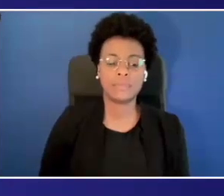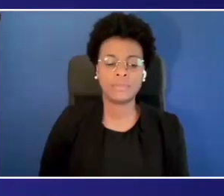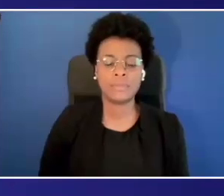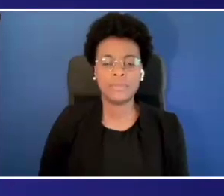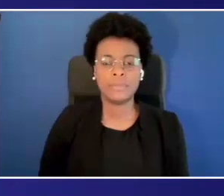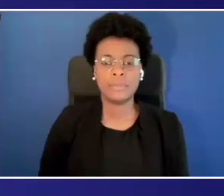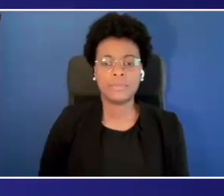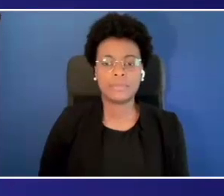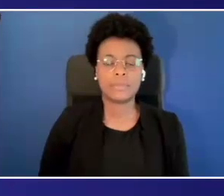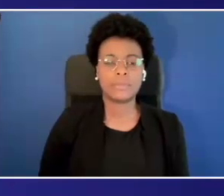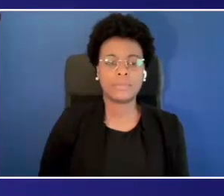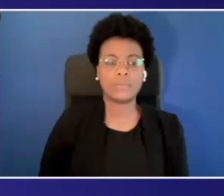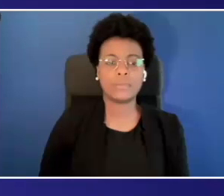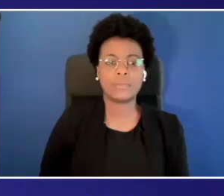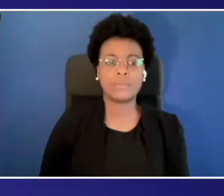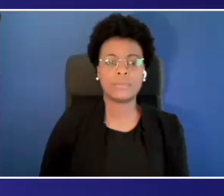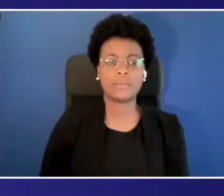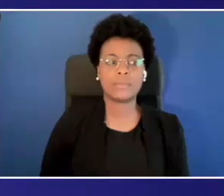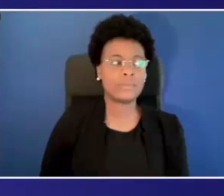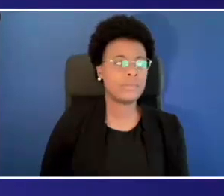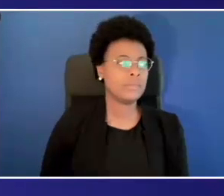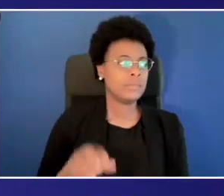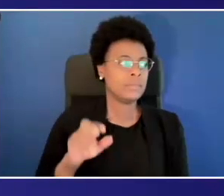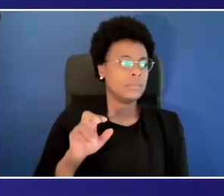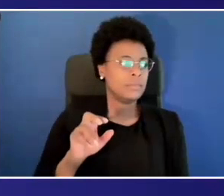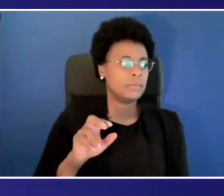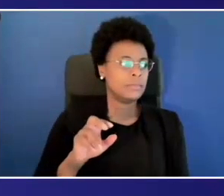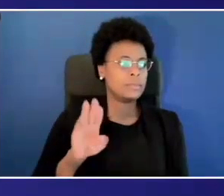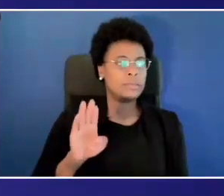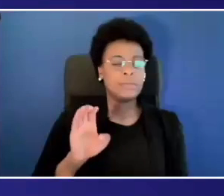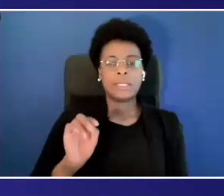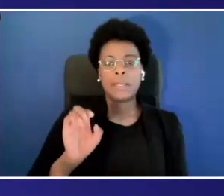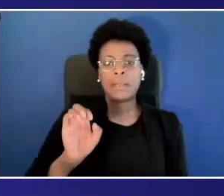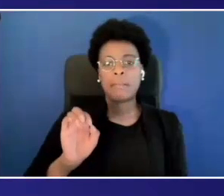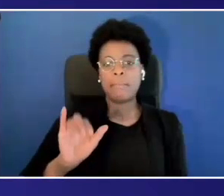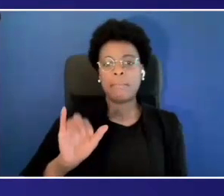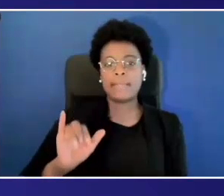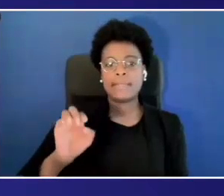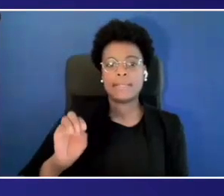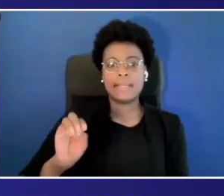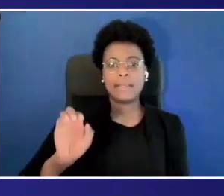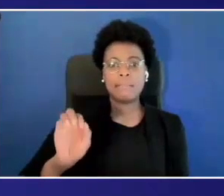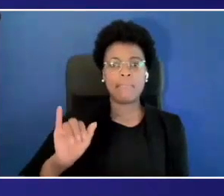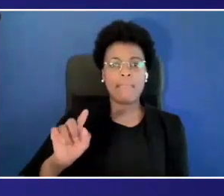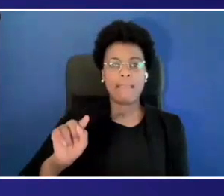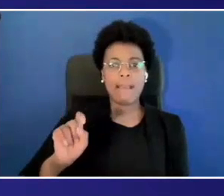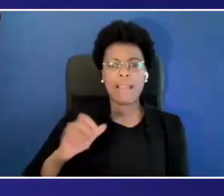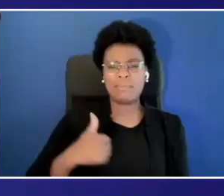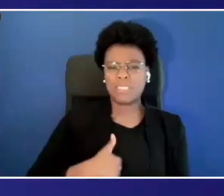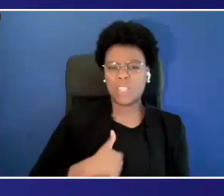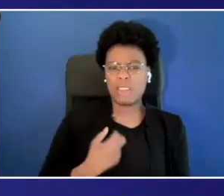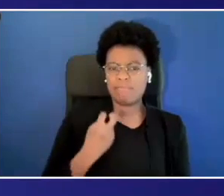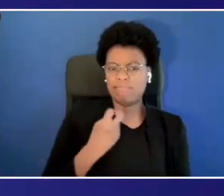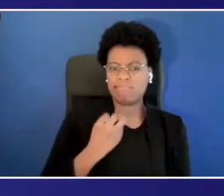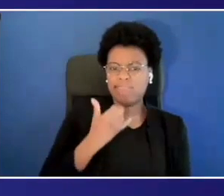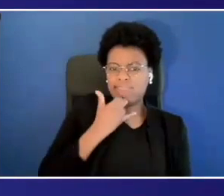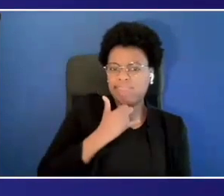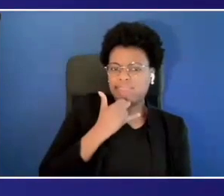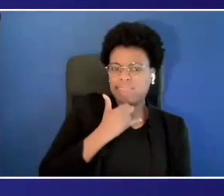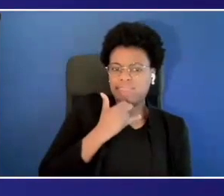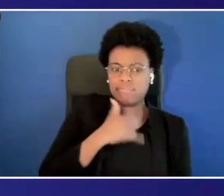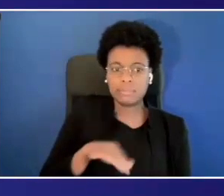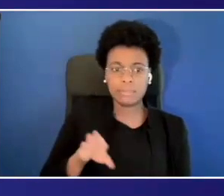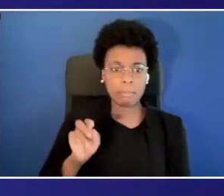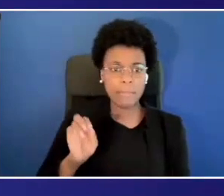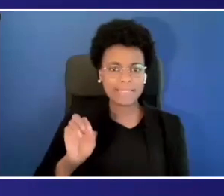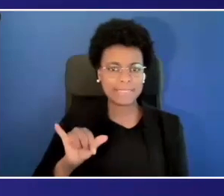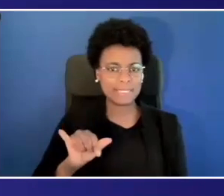That's in my Sorry if I mispronounce that. Betsy Mayo. You did well.